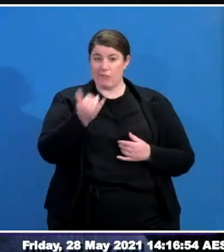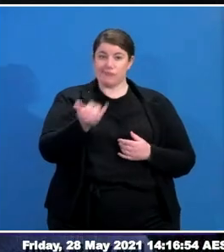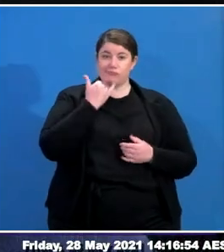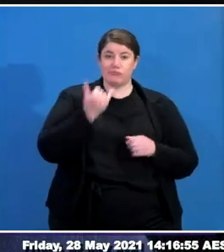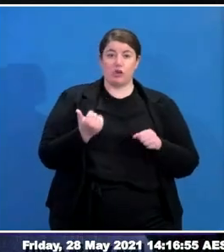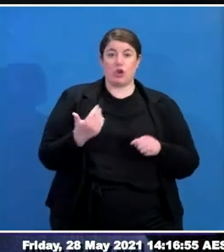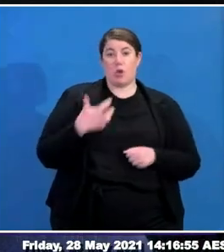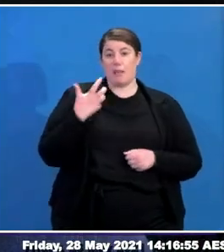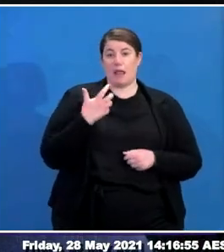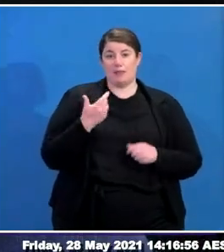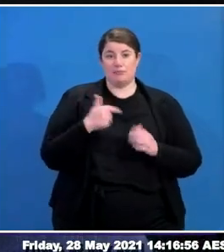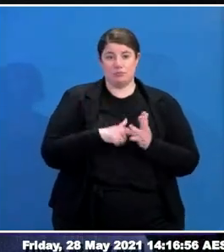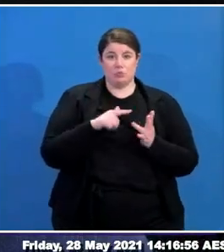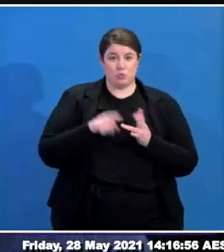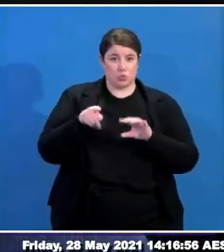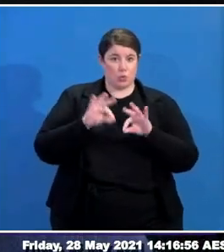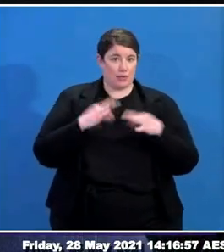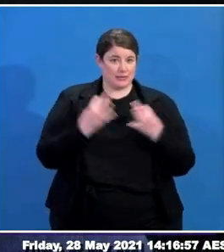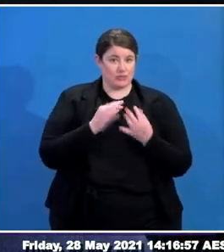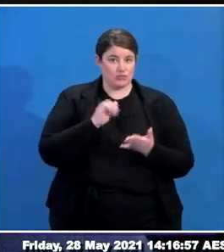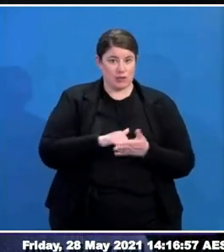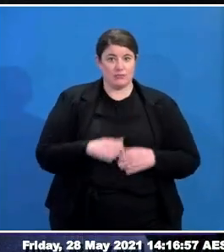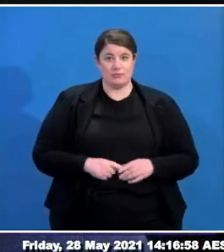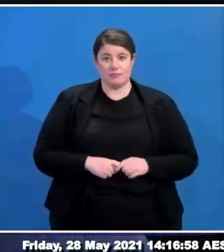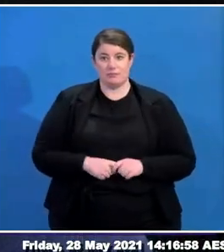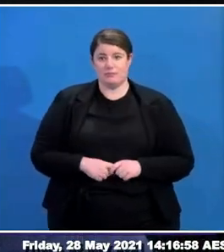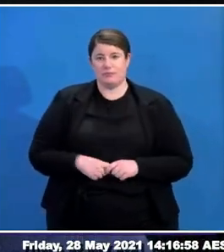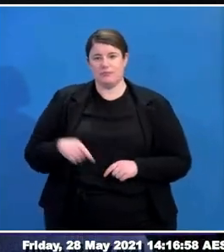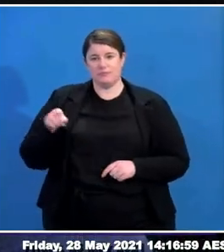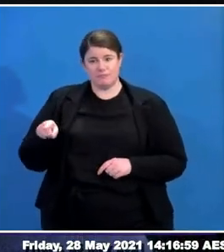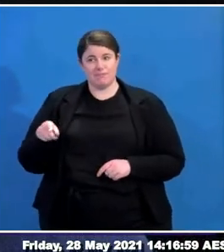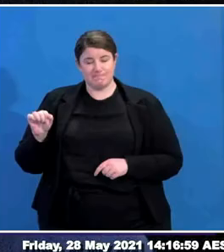That is correct? Have you heard the phrase "no wrong door"? I have.